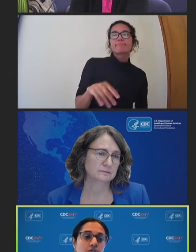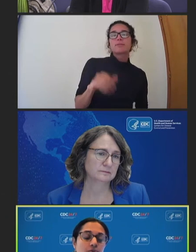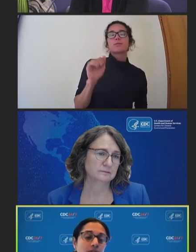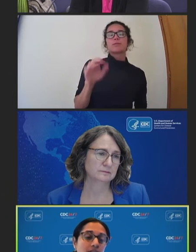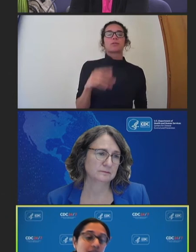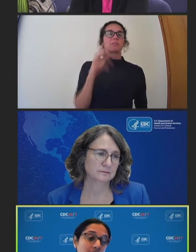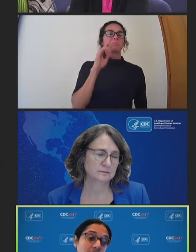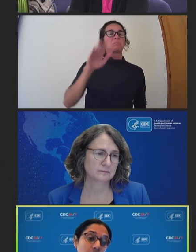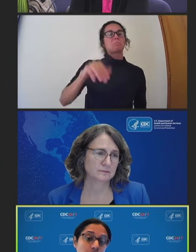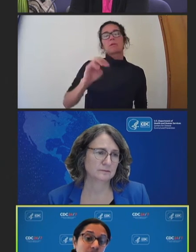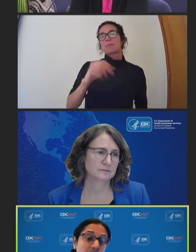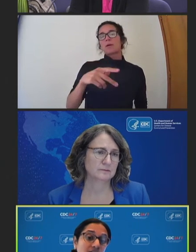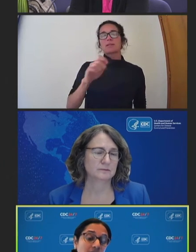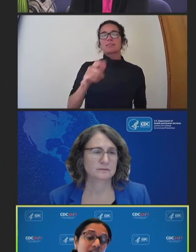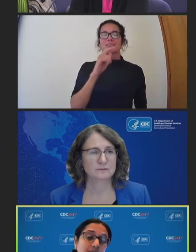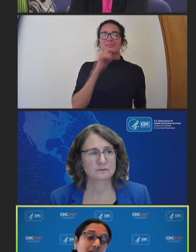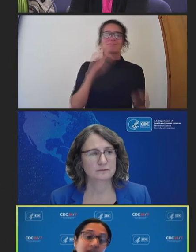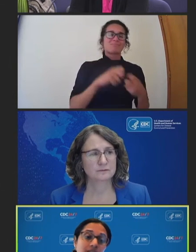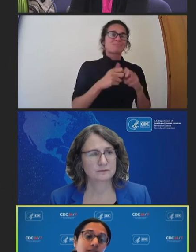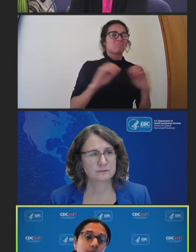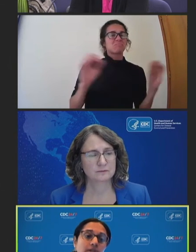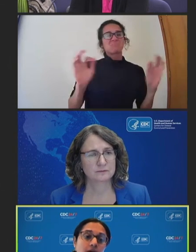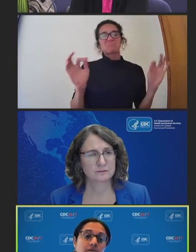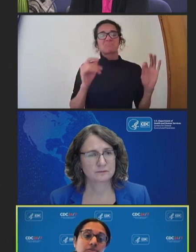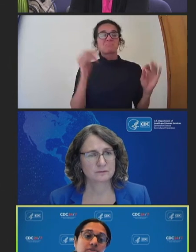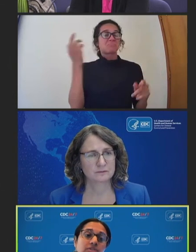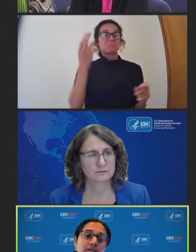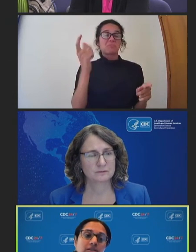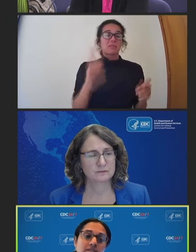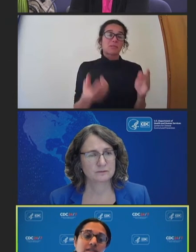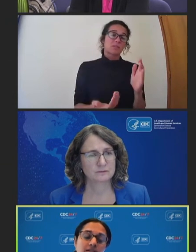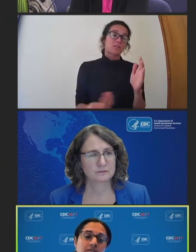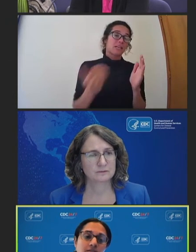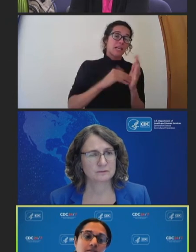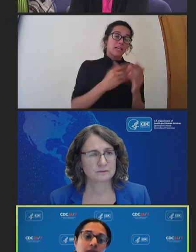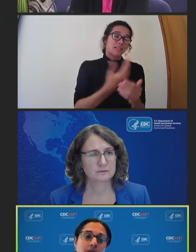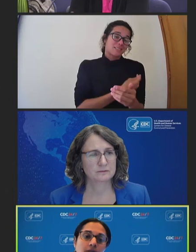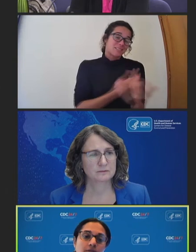issue and that they're not realizing they need to be vaccinated. We are still seeing these cases.